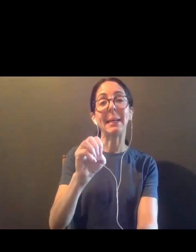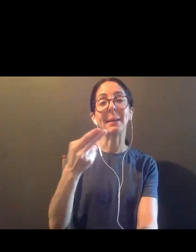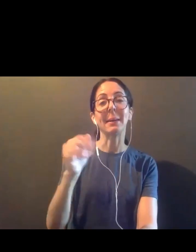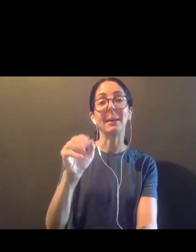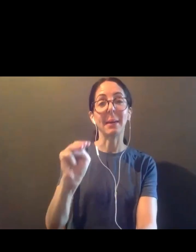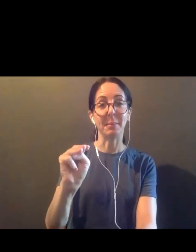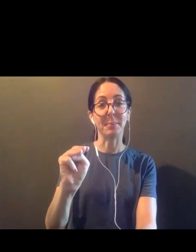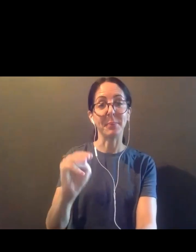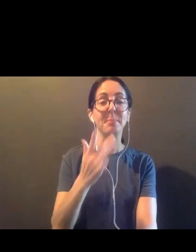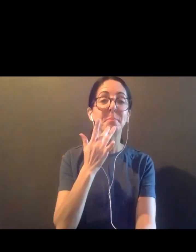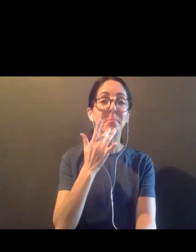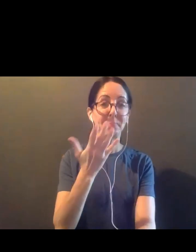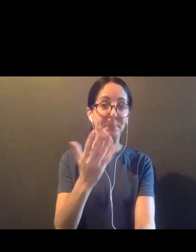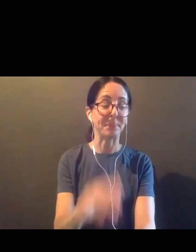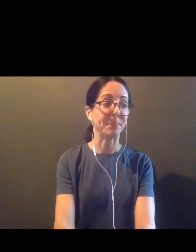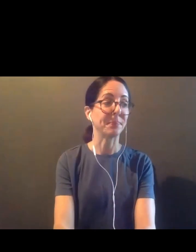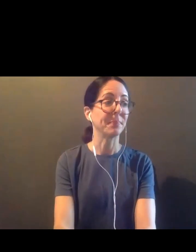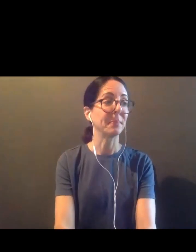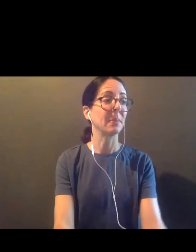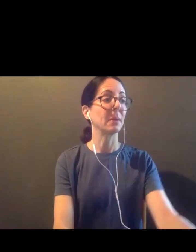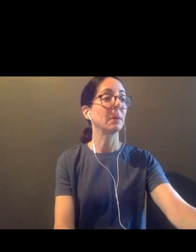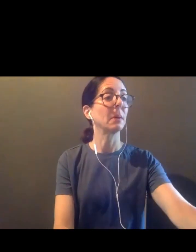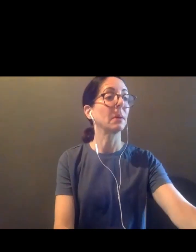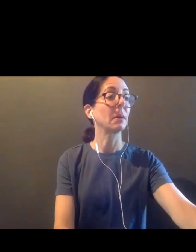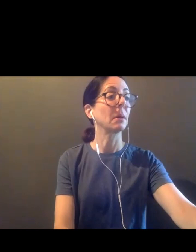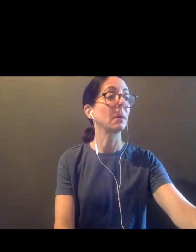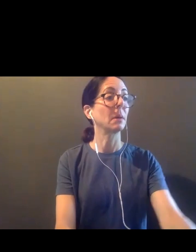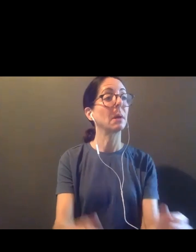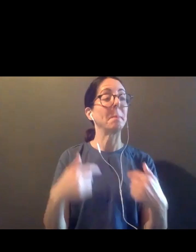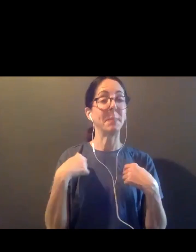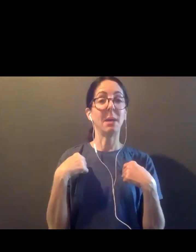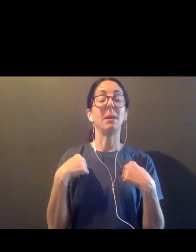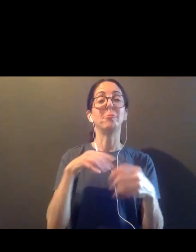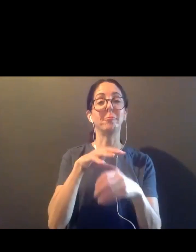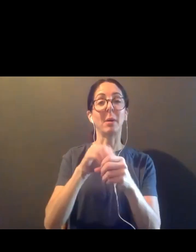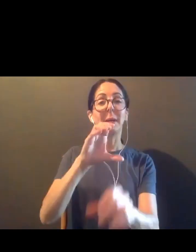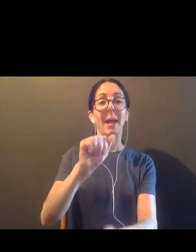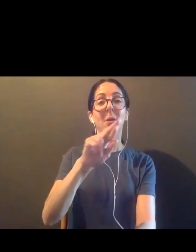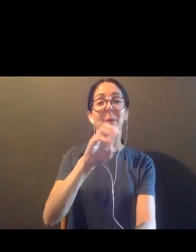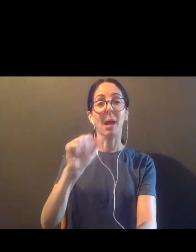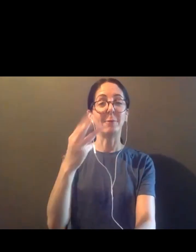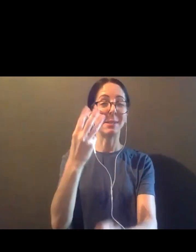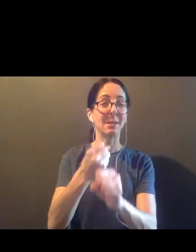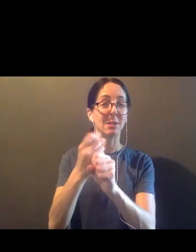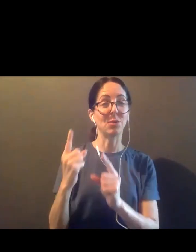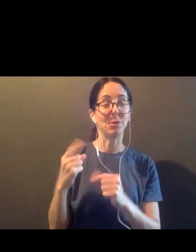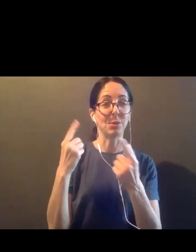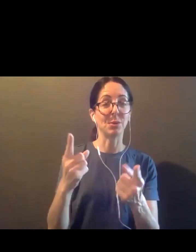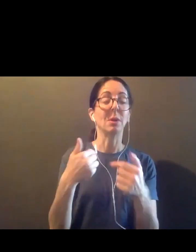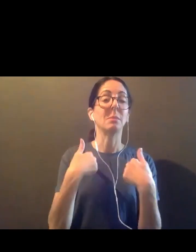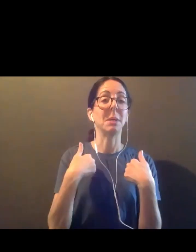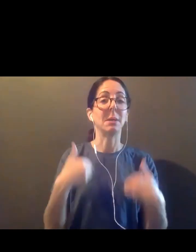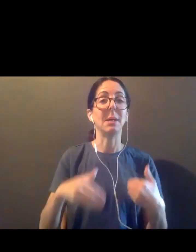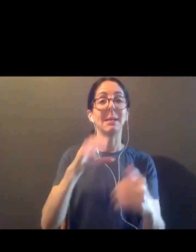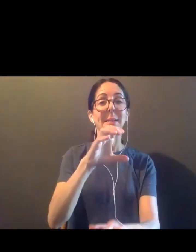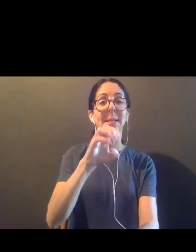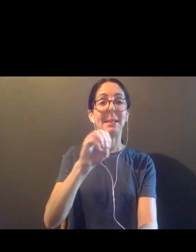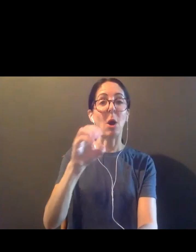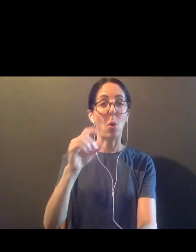I’ve been with Carea for the last six years, and I am the CEO for the organization.